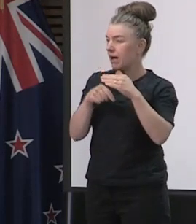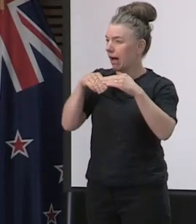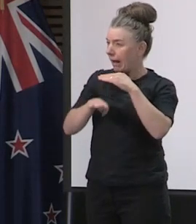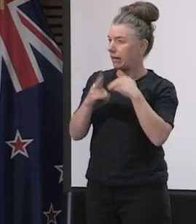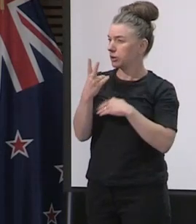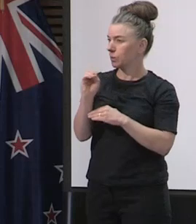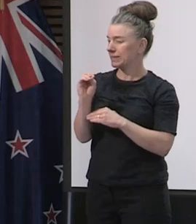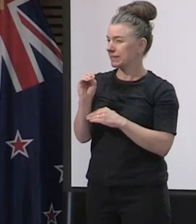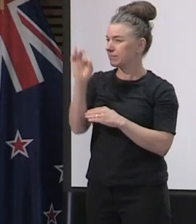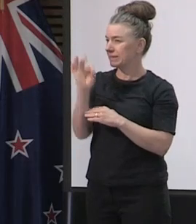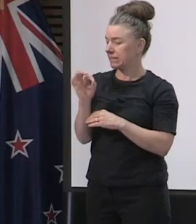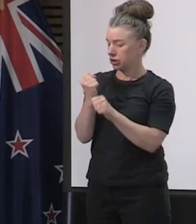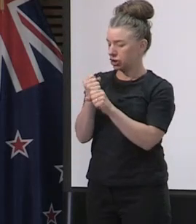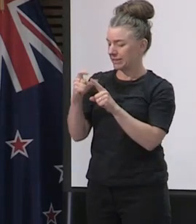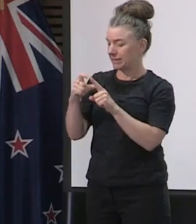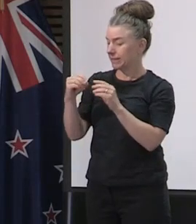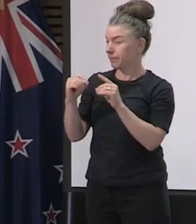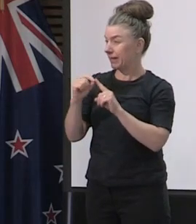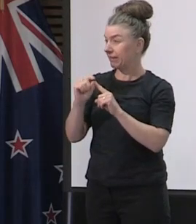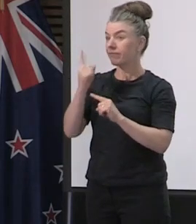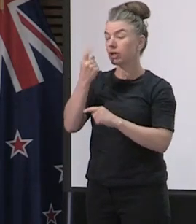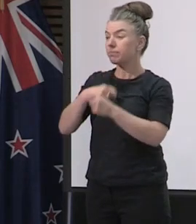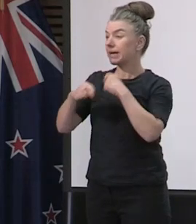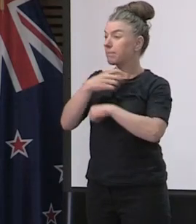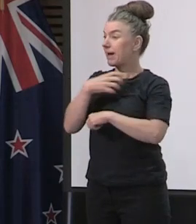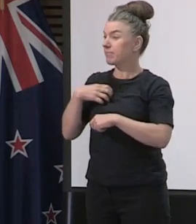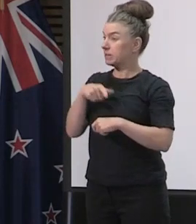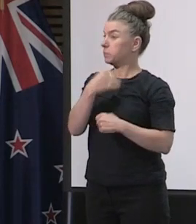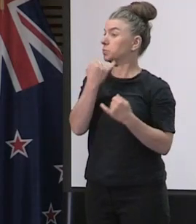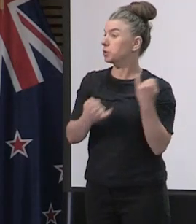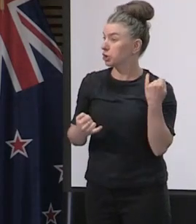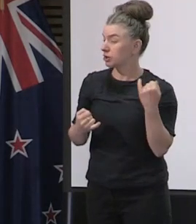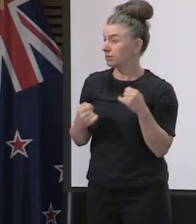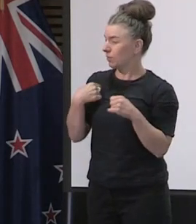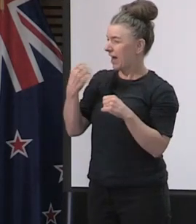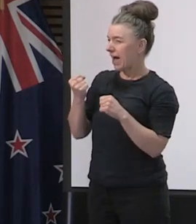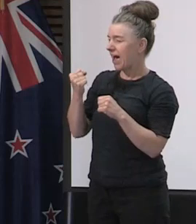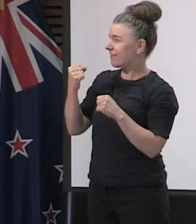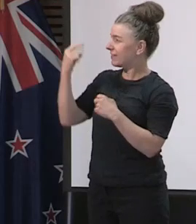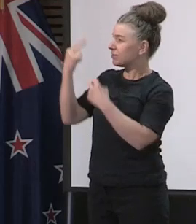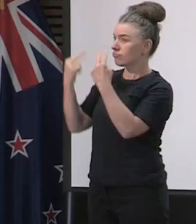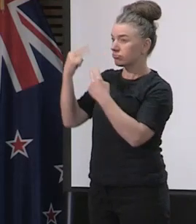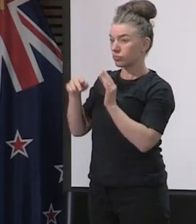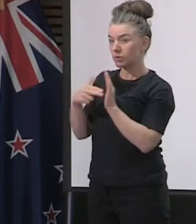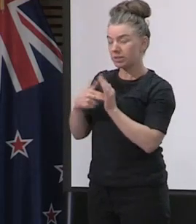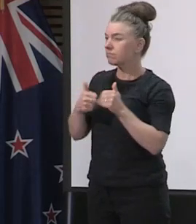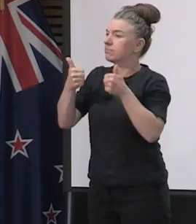dead under 20% of GDP. Lower than what we inherited, low